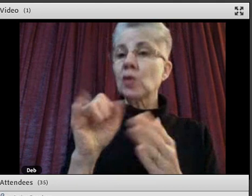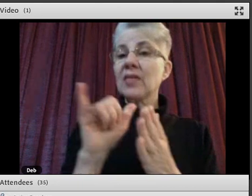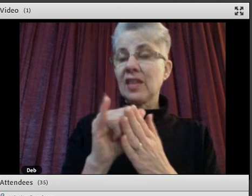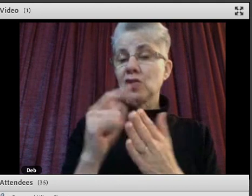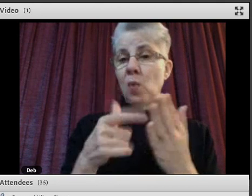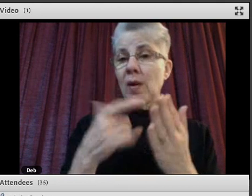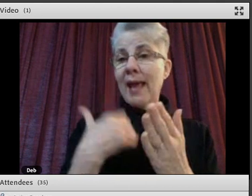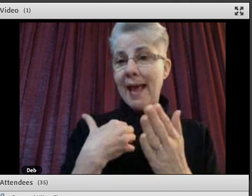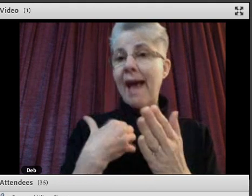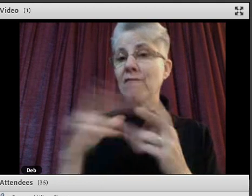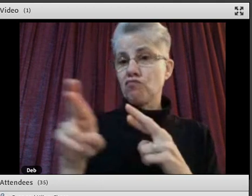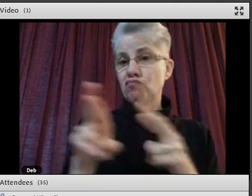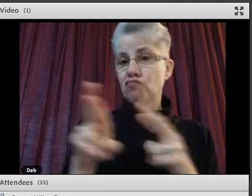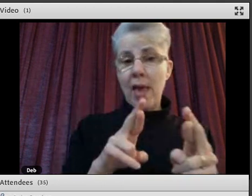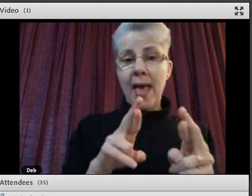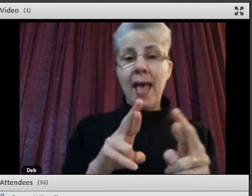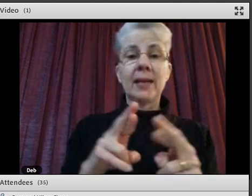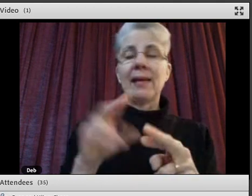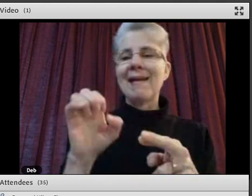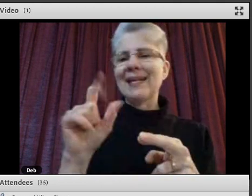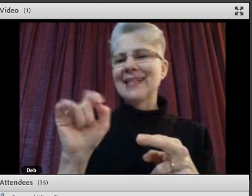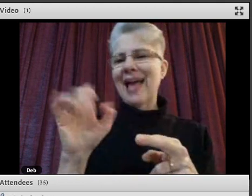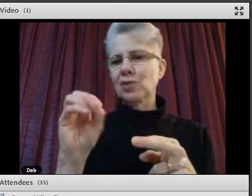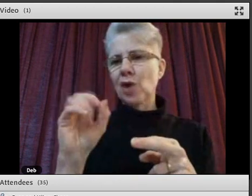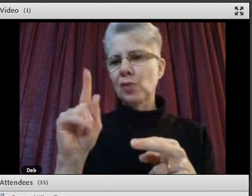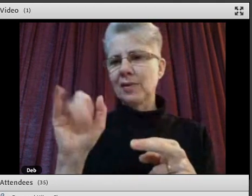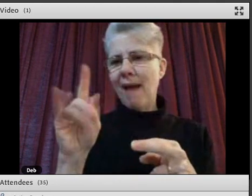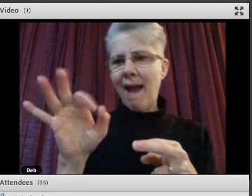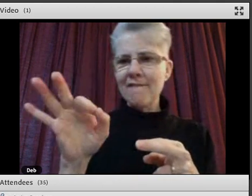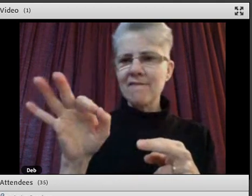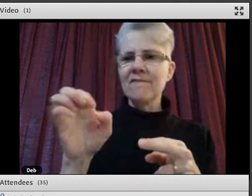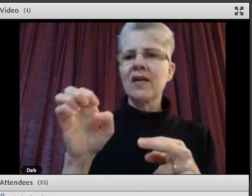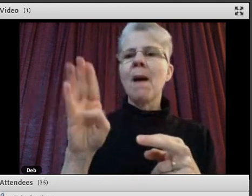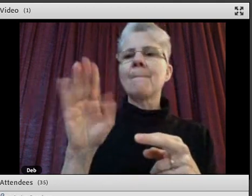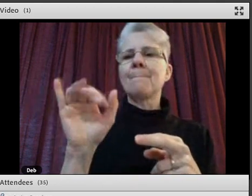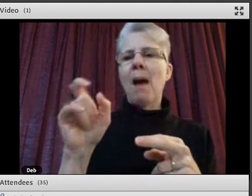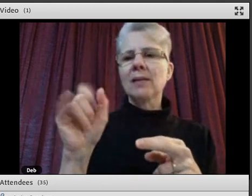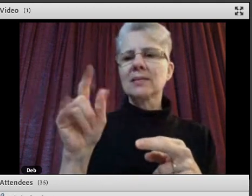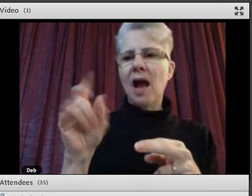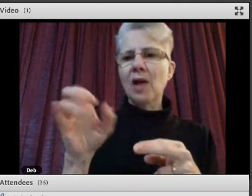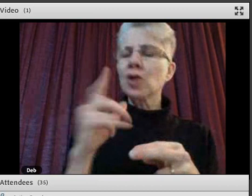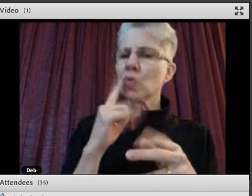and X-ACTO knife, depending on the age of the kids, you may not want to let them use it. But these are things that you'll want to just have,